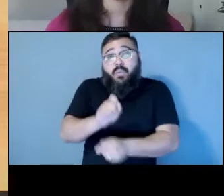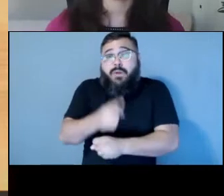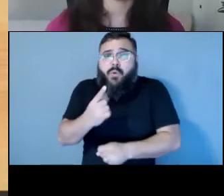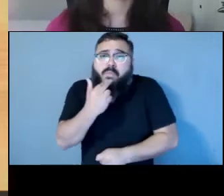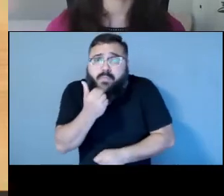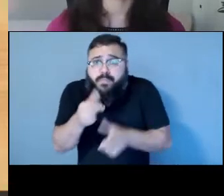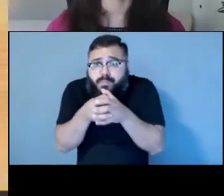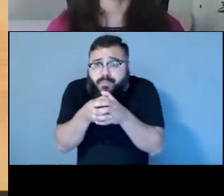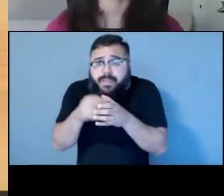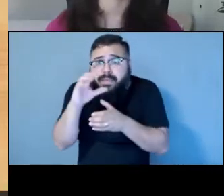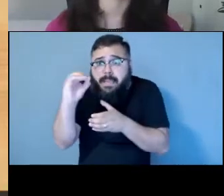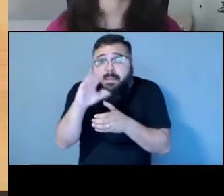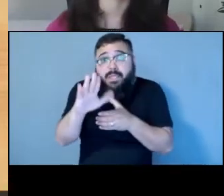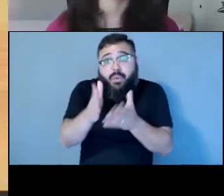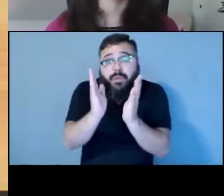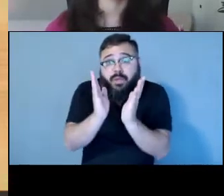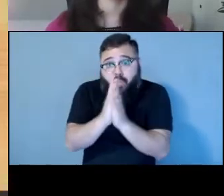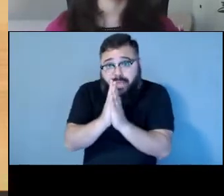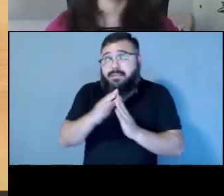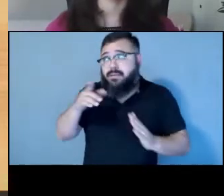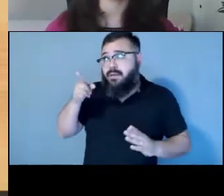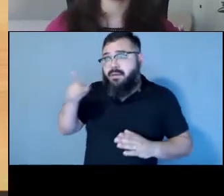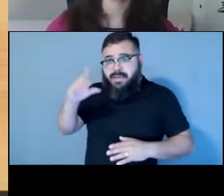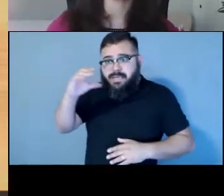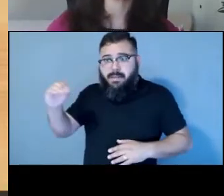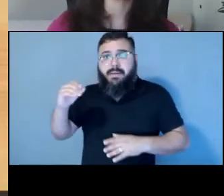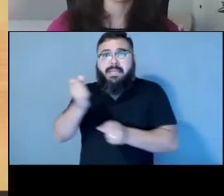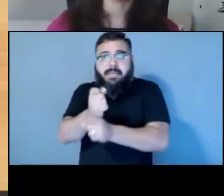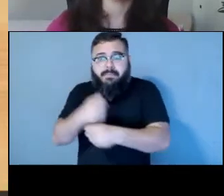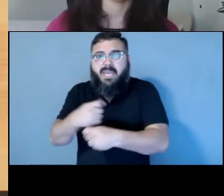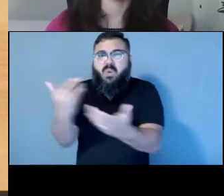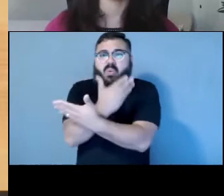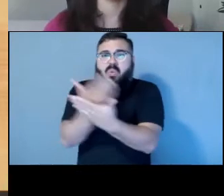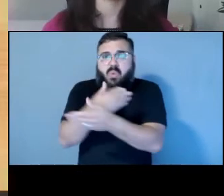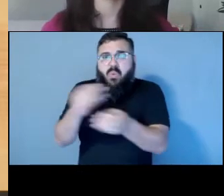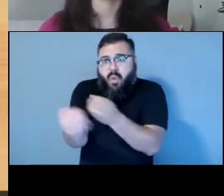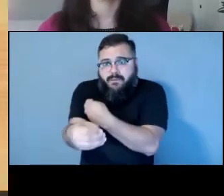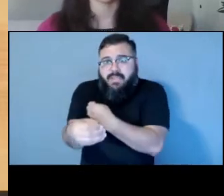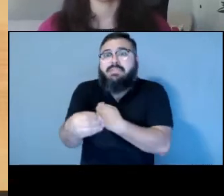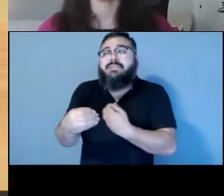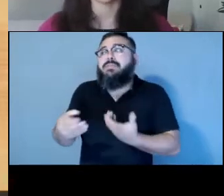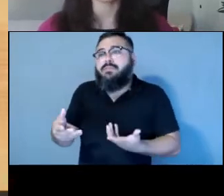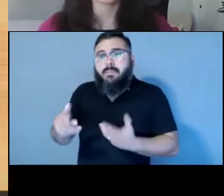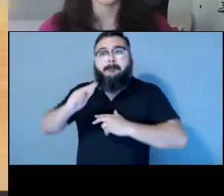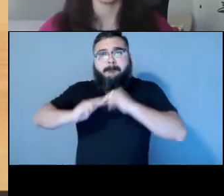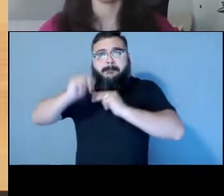and your request is that they build you a new office, that is built privately outside